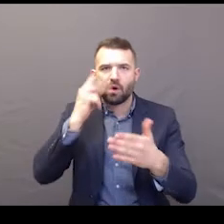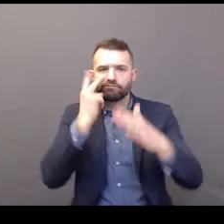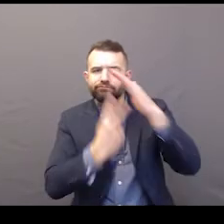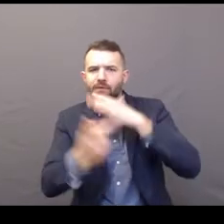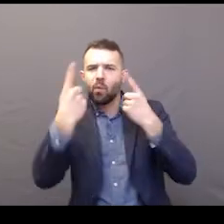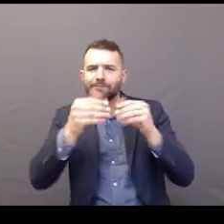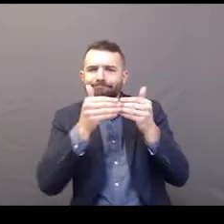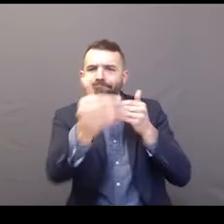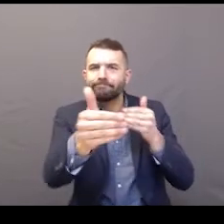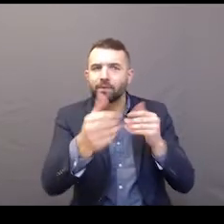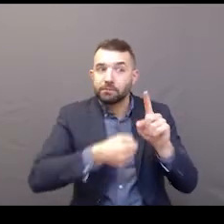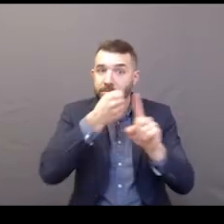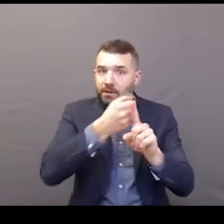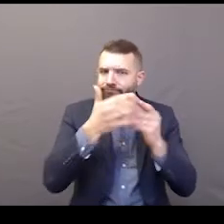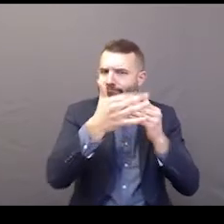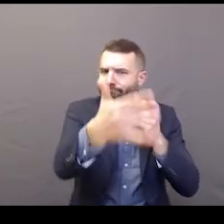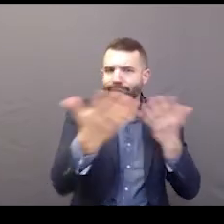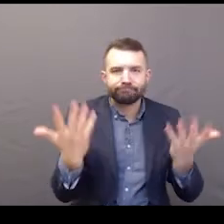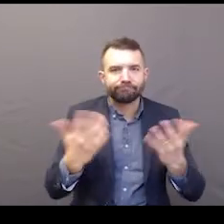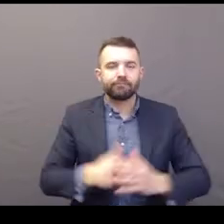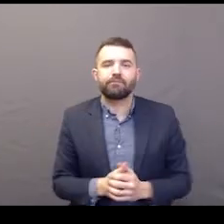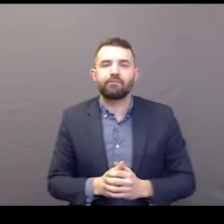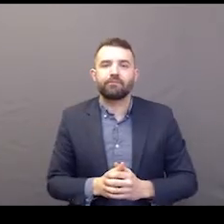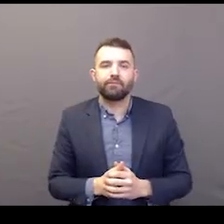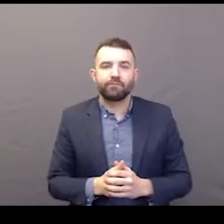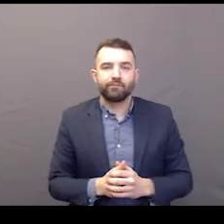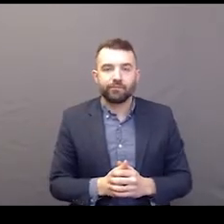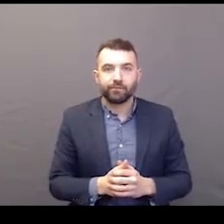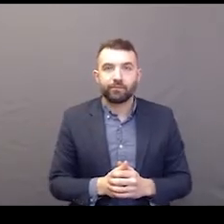On behalf of Sound Transit, we would first like to begin by acknowledging that the land we are